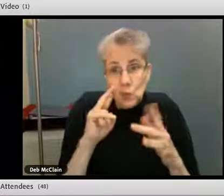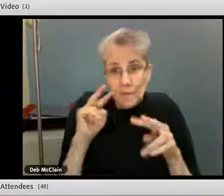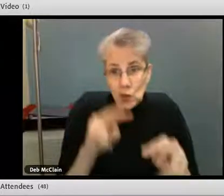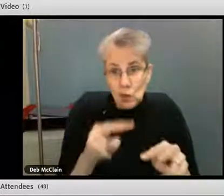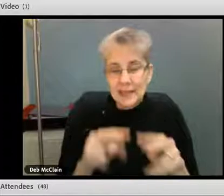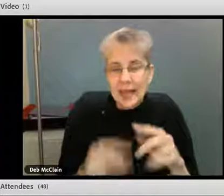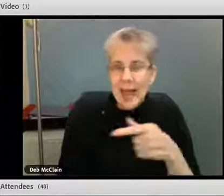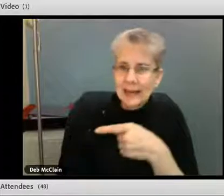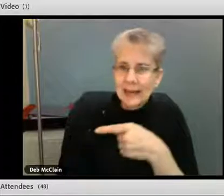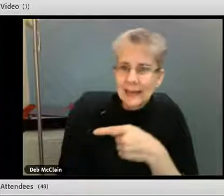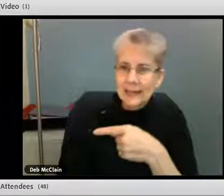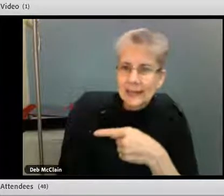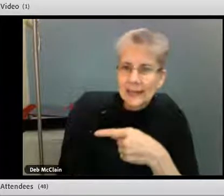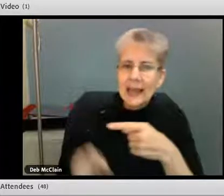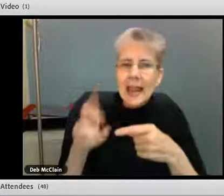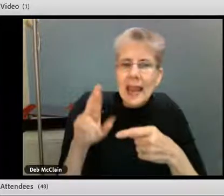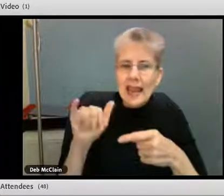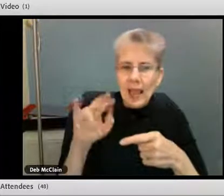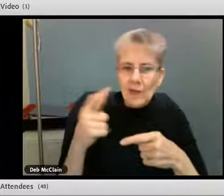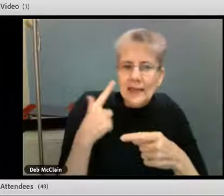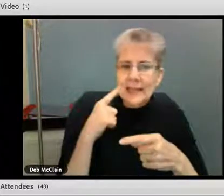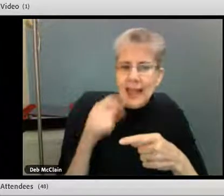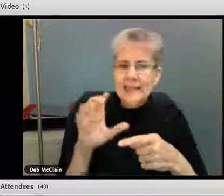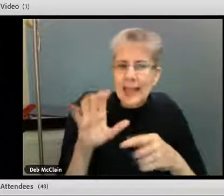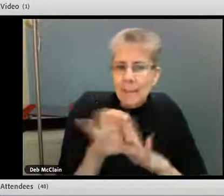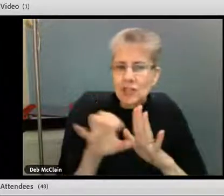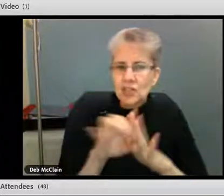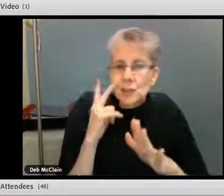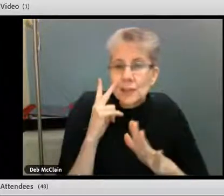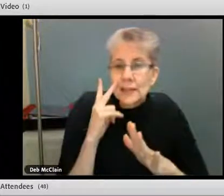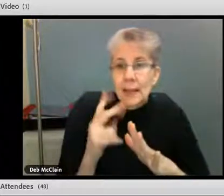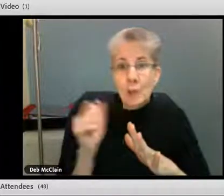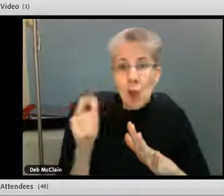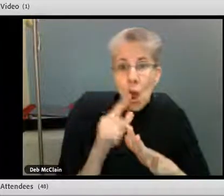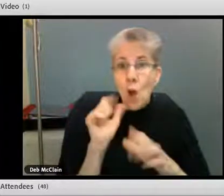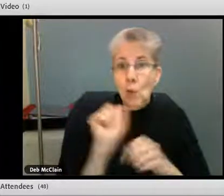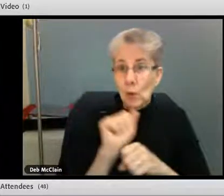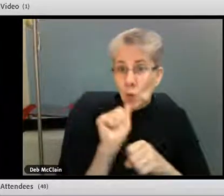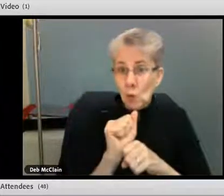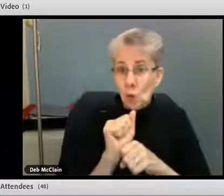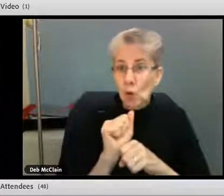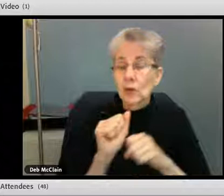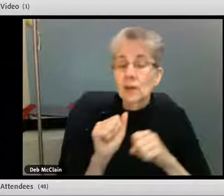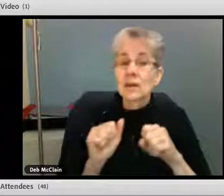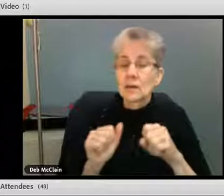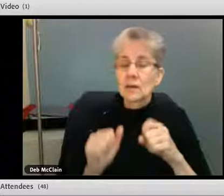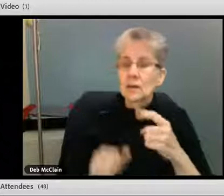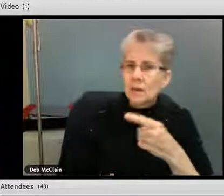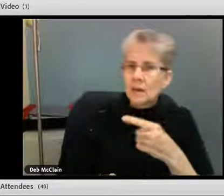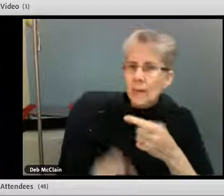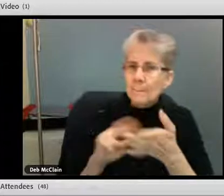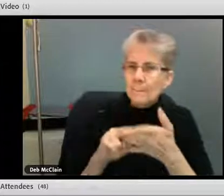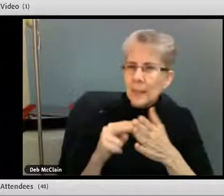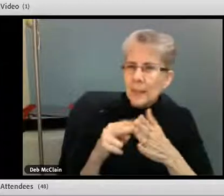'cause that's what I had open, but all of them will work. What it means is you can -- an element that works in all of these,